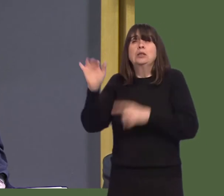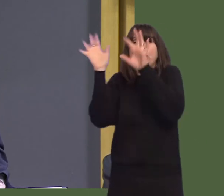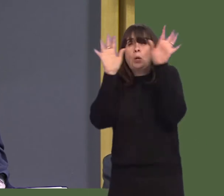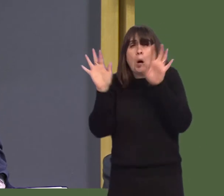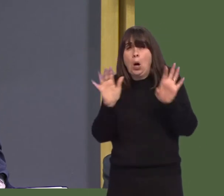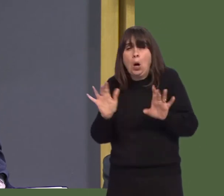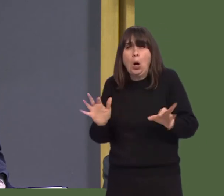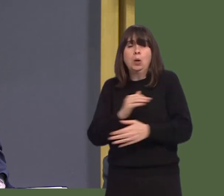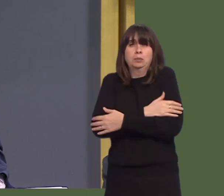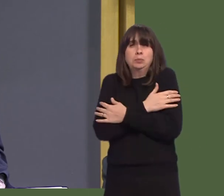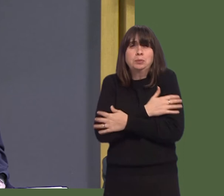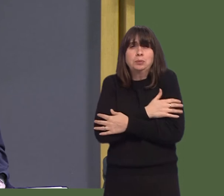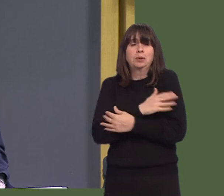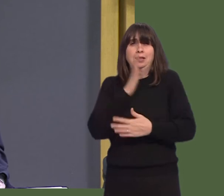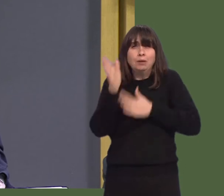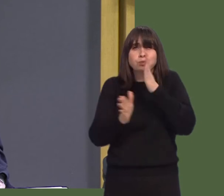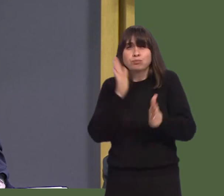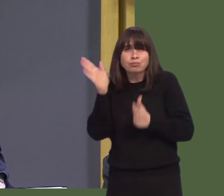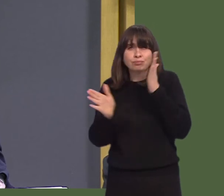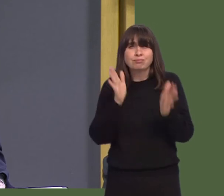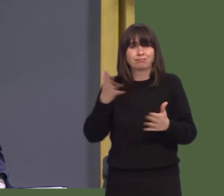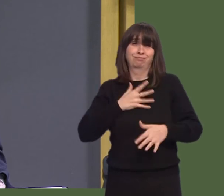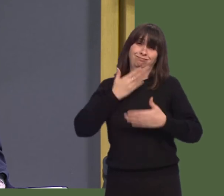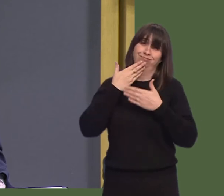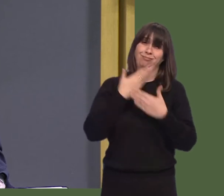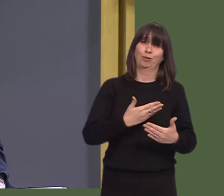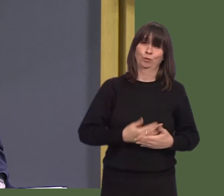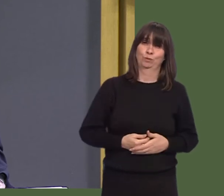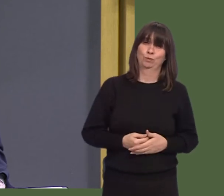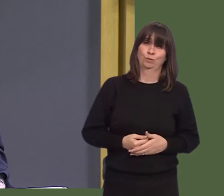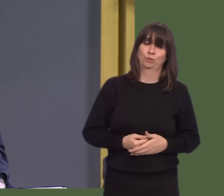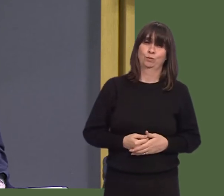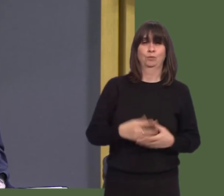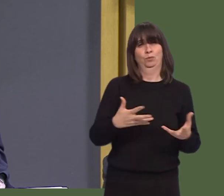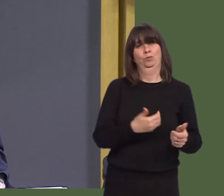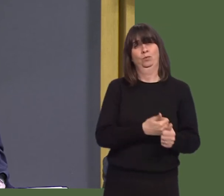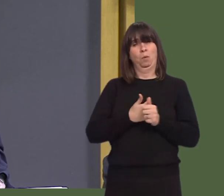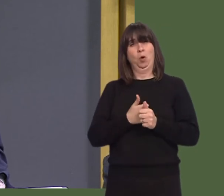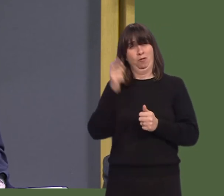be better off outside the single market and the customs union, but not one scrap of evidence